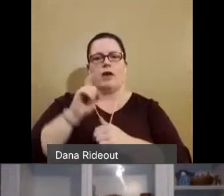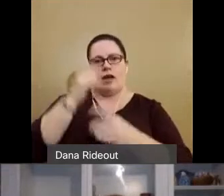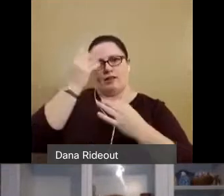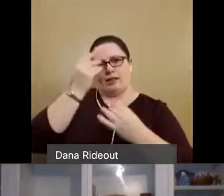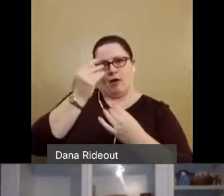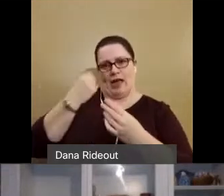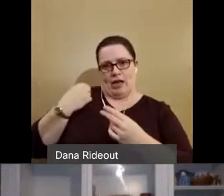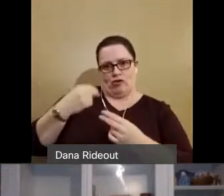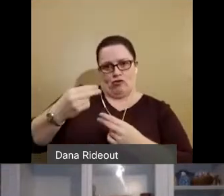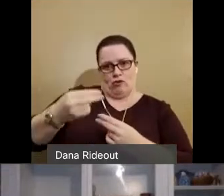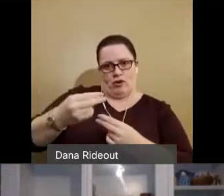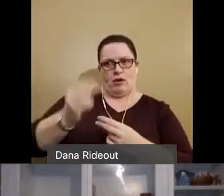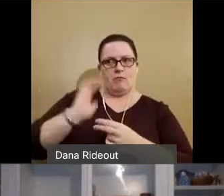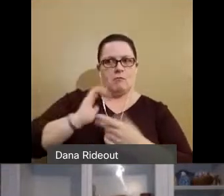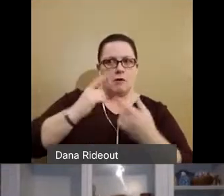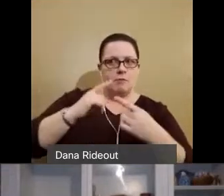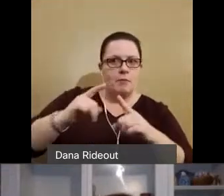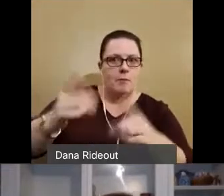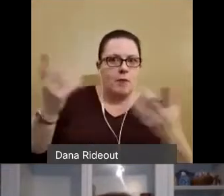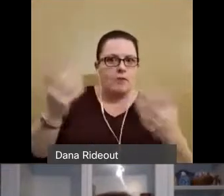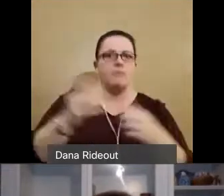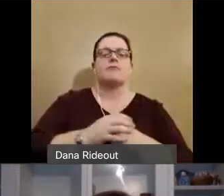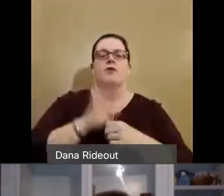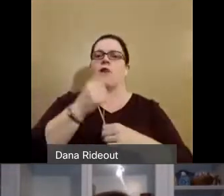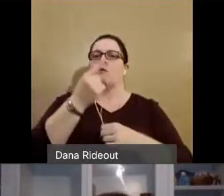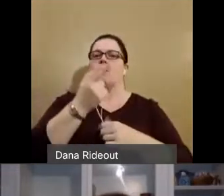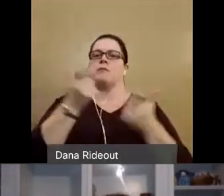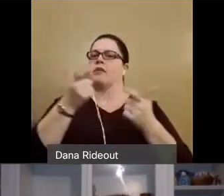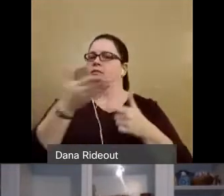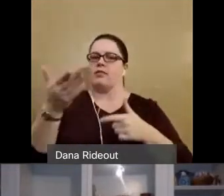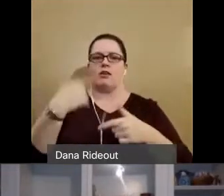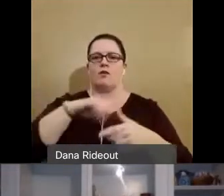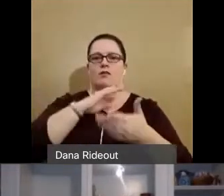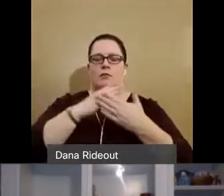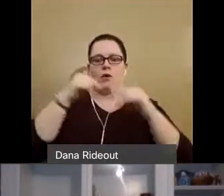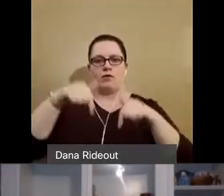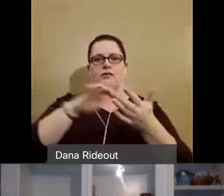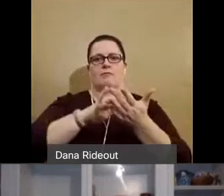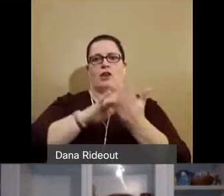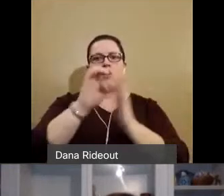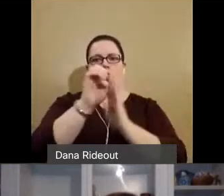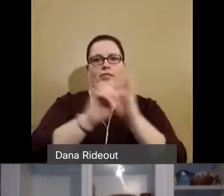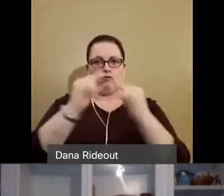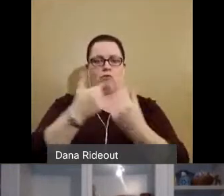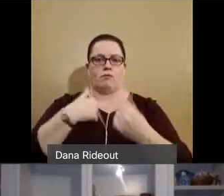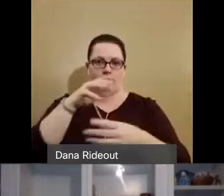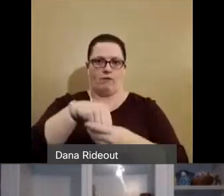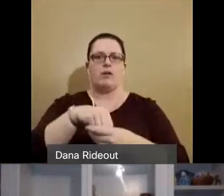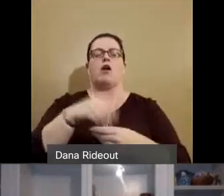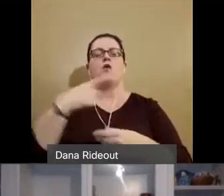and this is a a big thing that we have been talking a lot about with this medical ethics group is thinking about the history in particular,